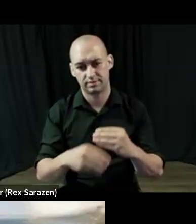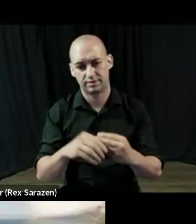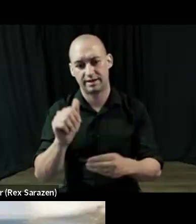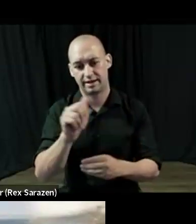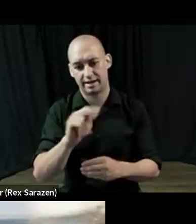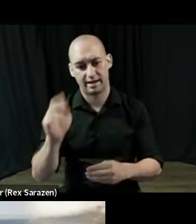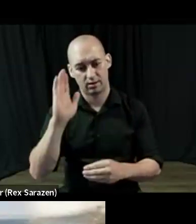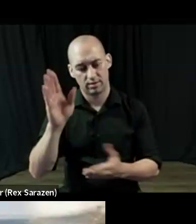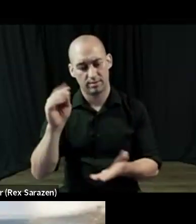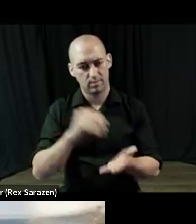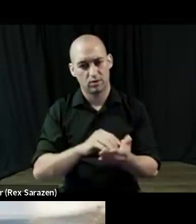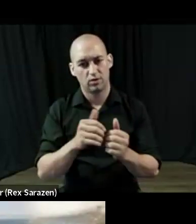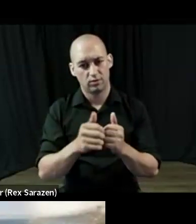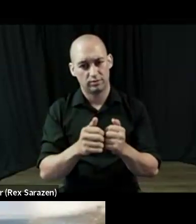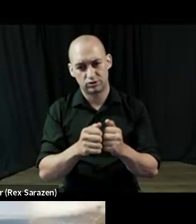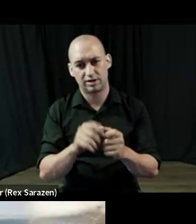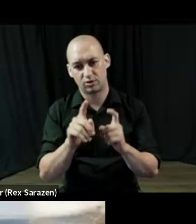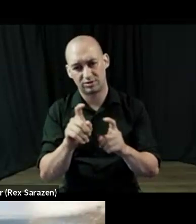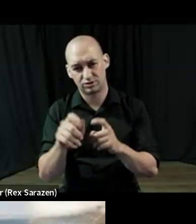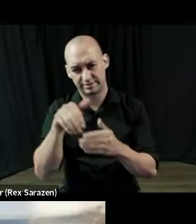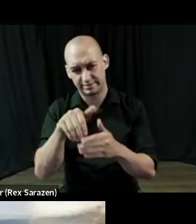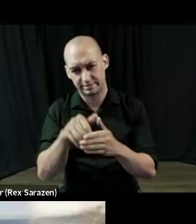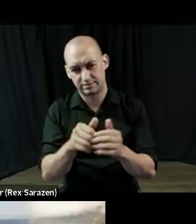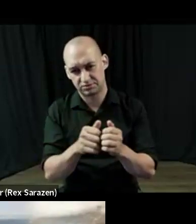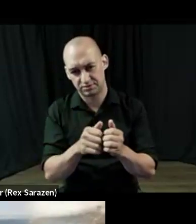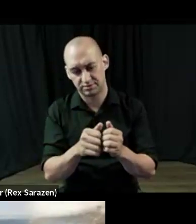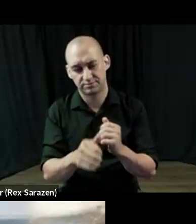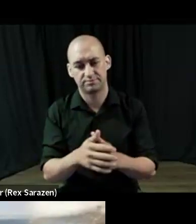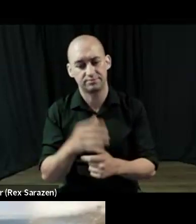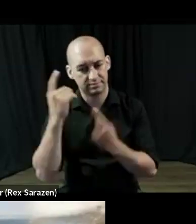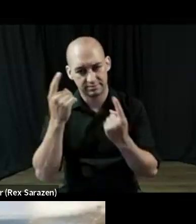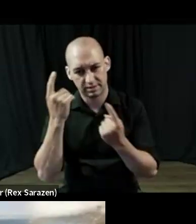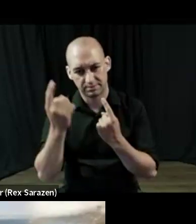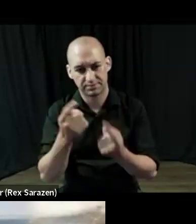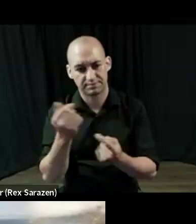kind of further discussion on. If there's any additional considerations, any elaborations or